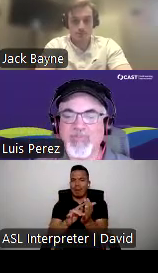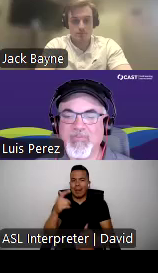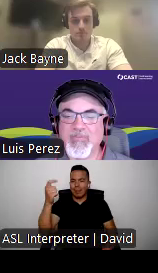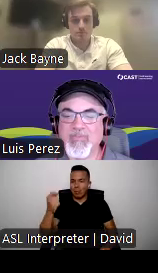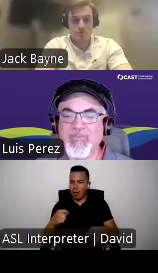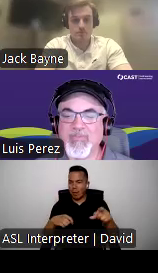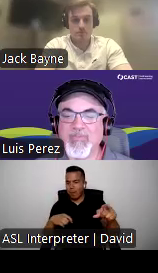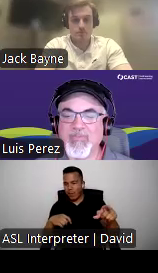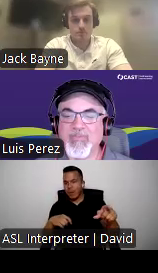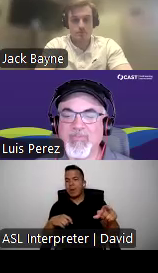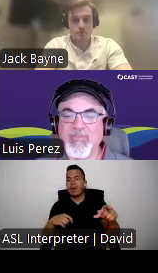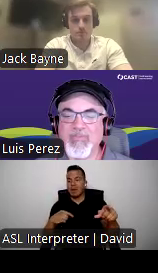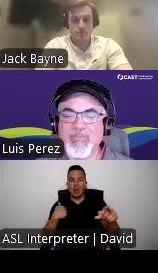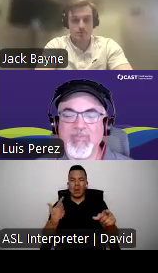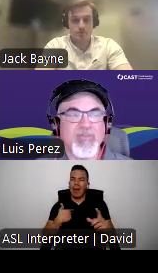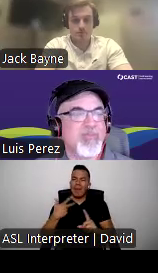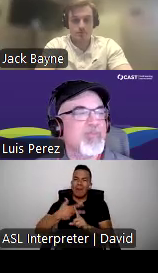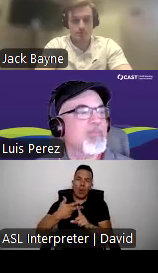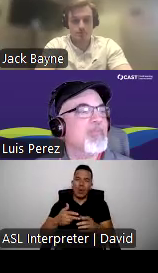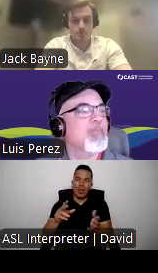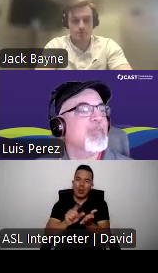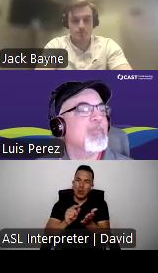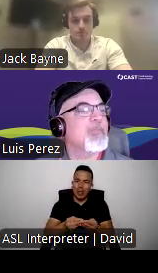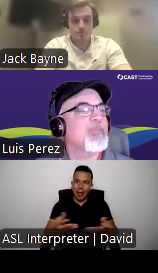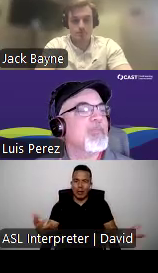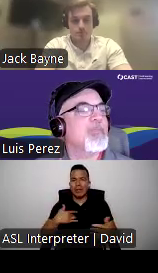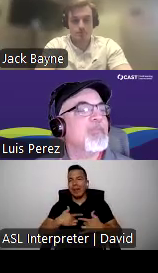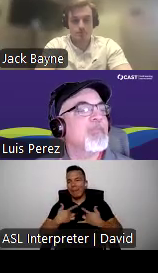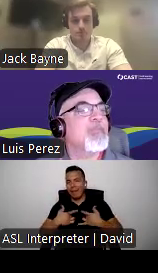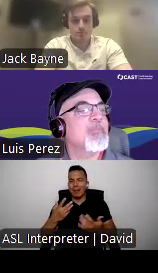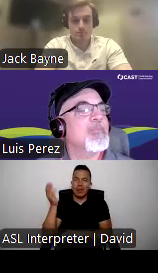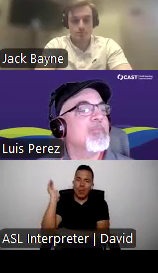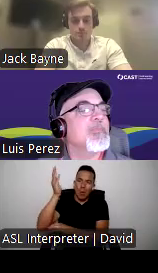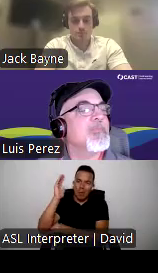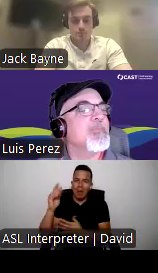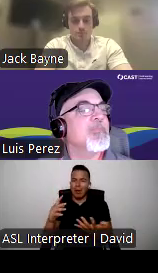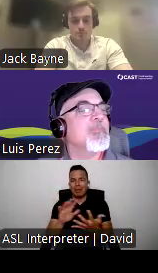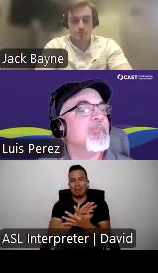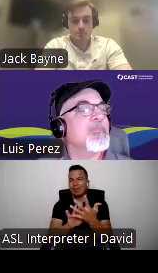out quarterly. We're always doing great events, webinars. And so we would really love if you would